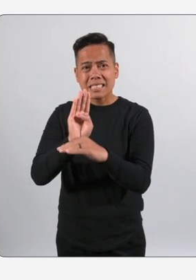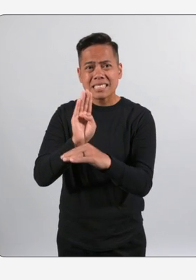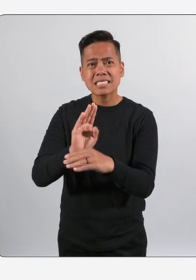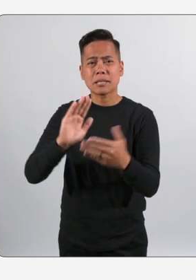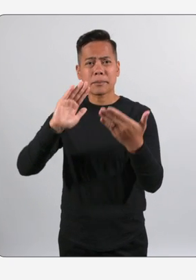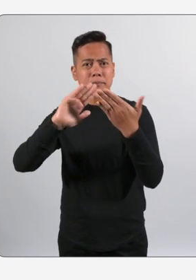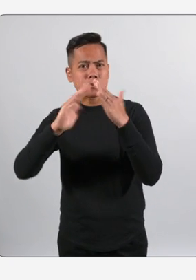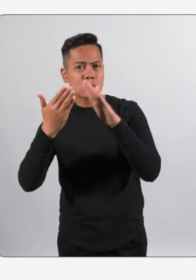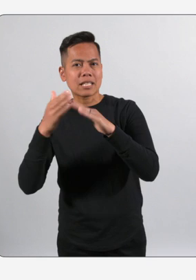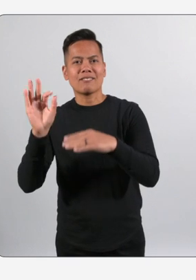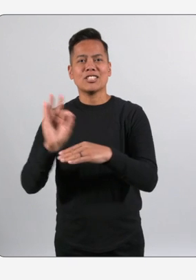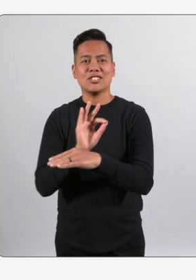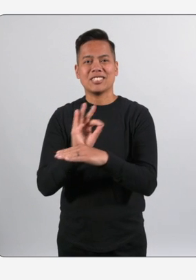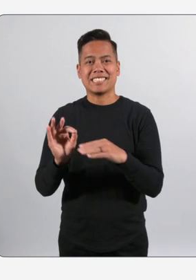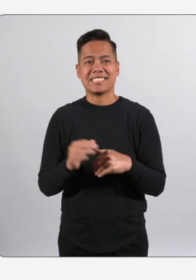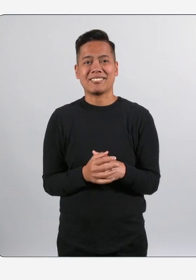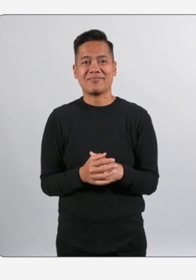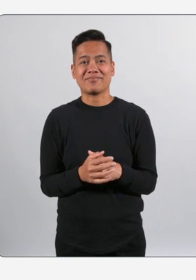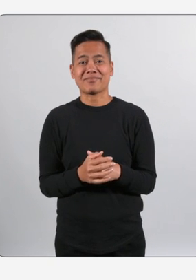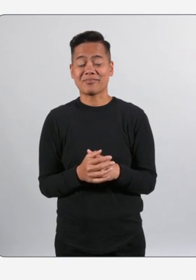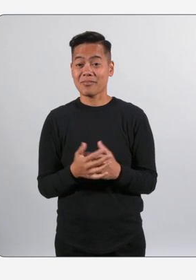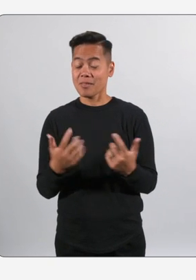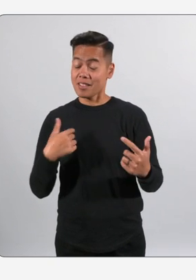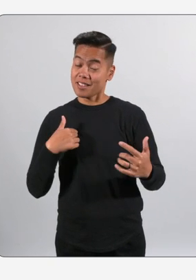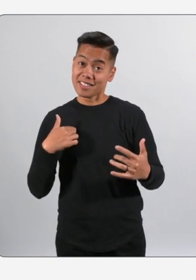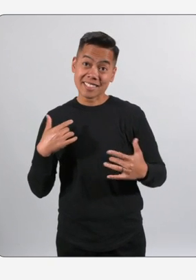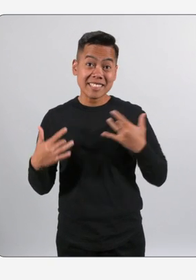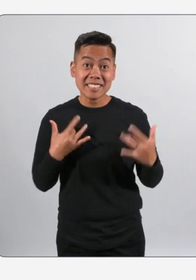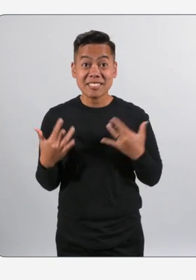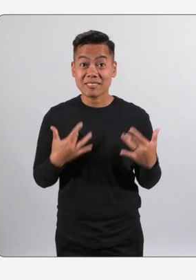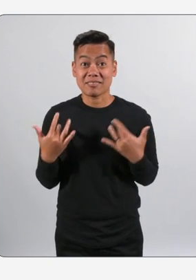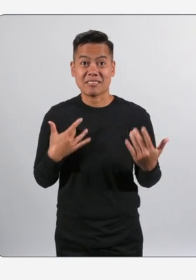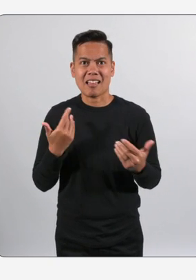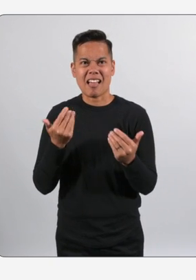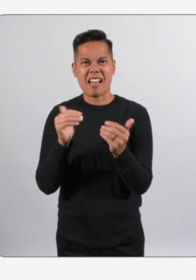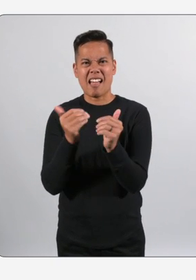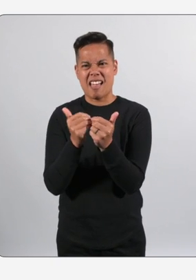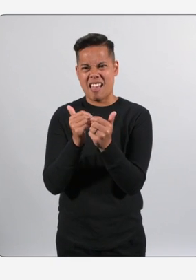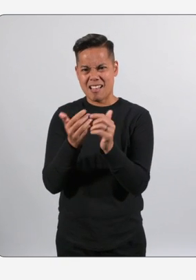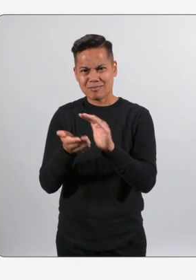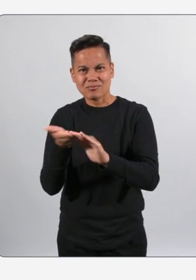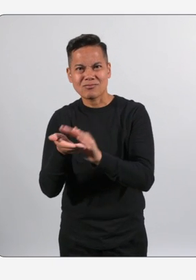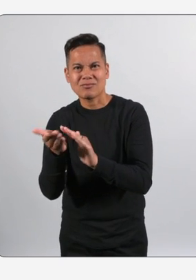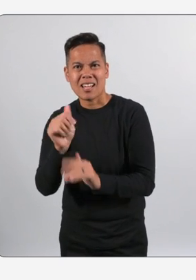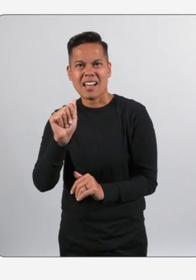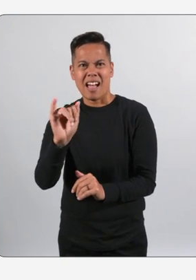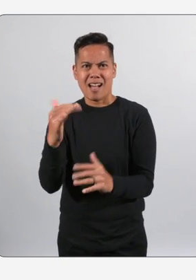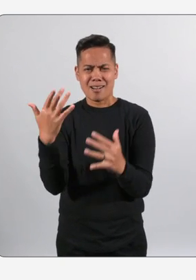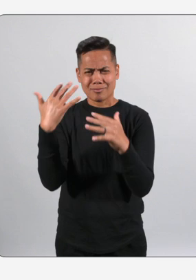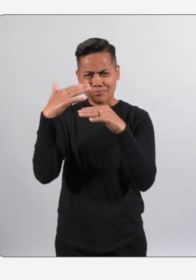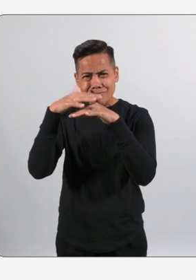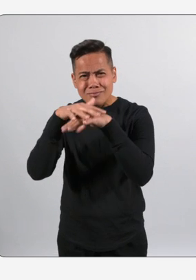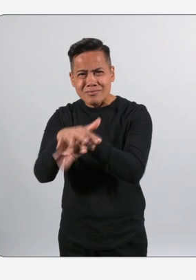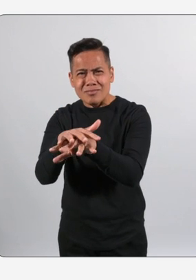function. But what I'm most excited about is how we're integrating AI across everything we create at